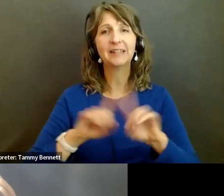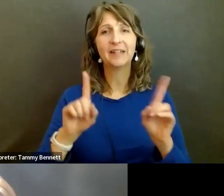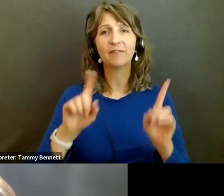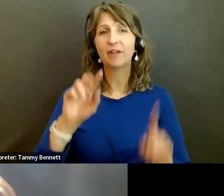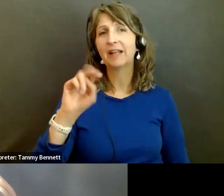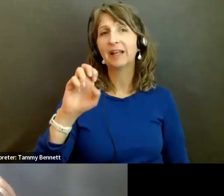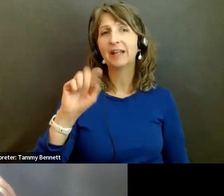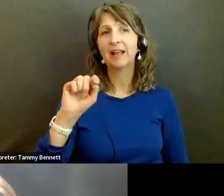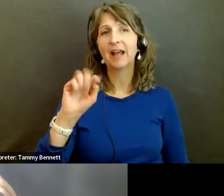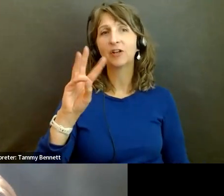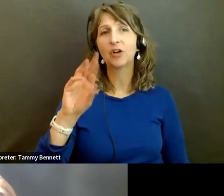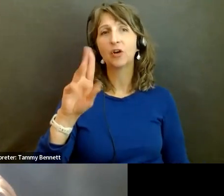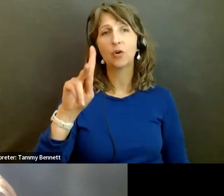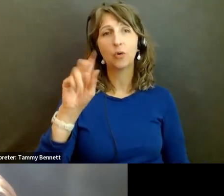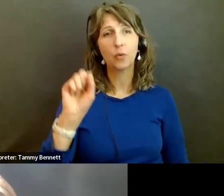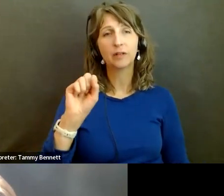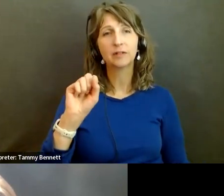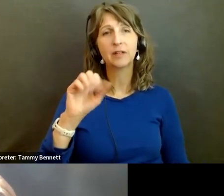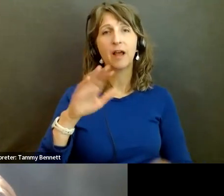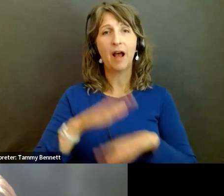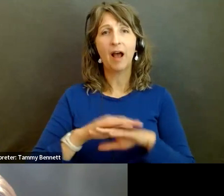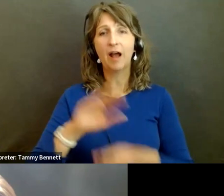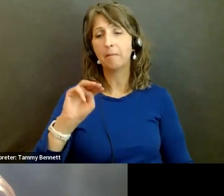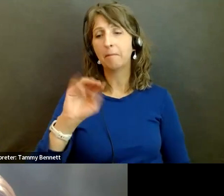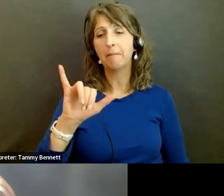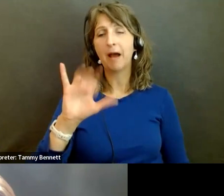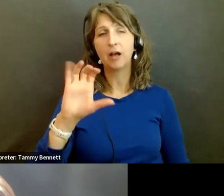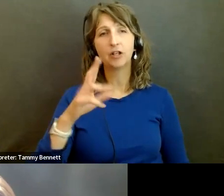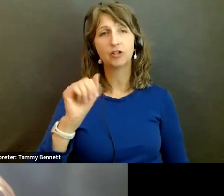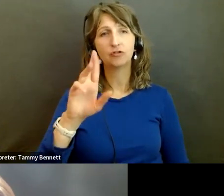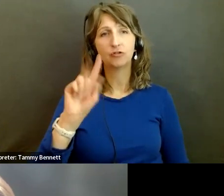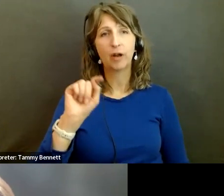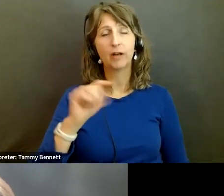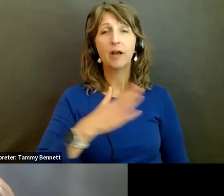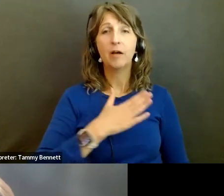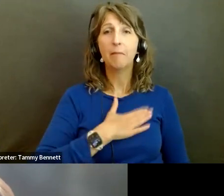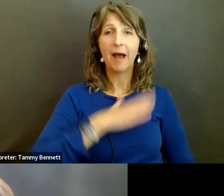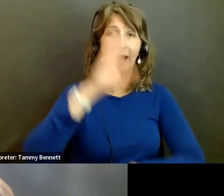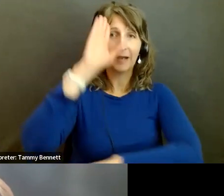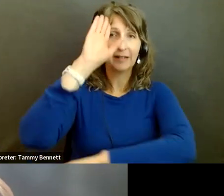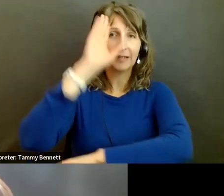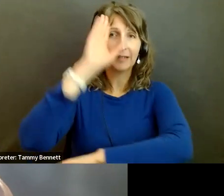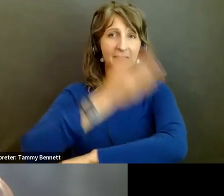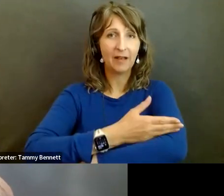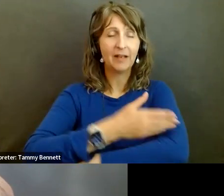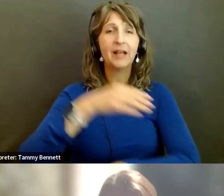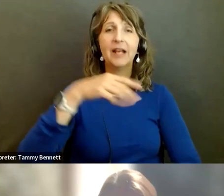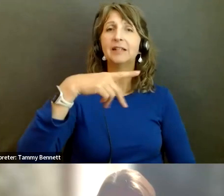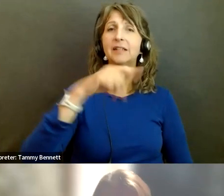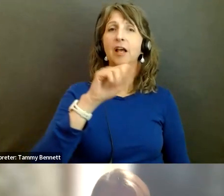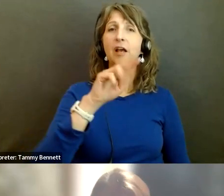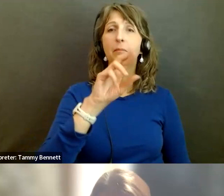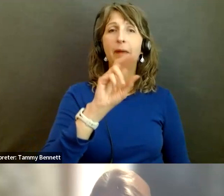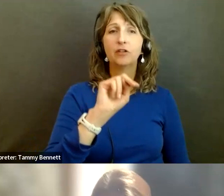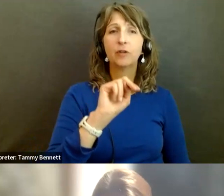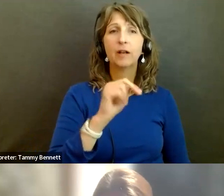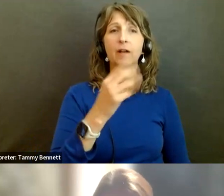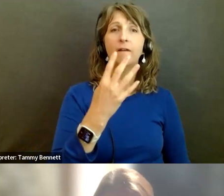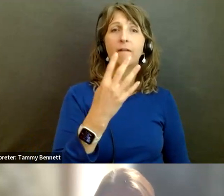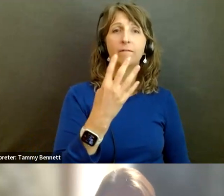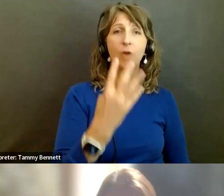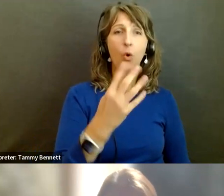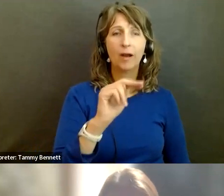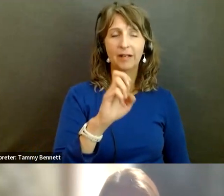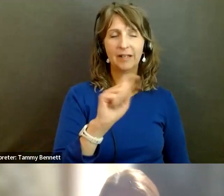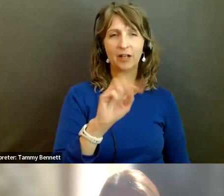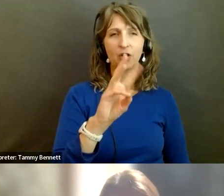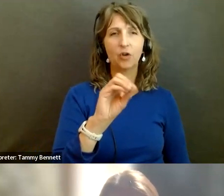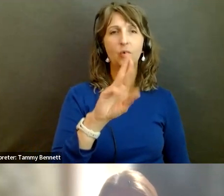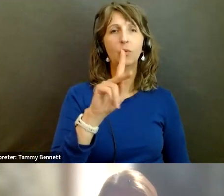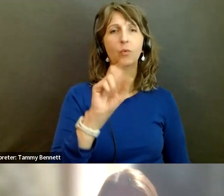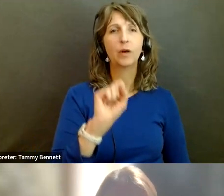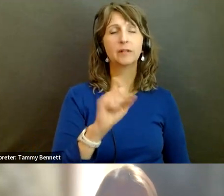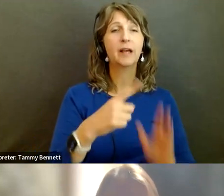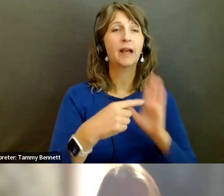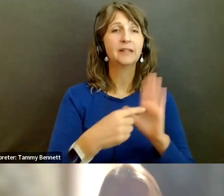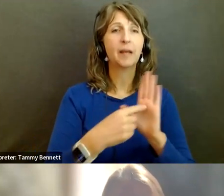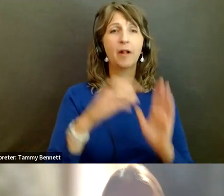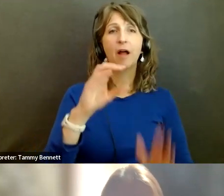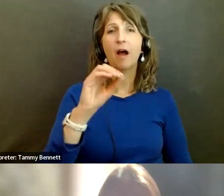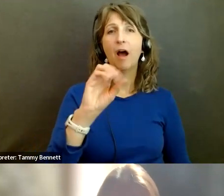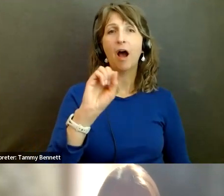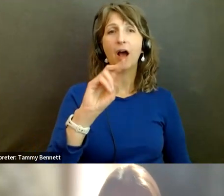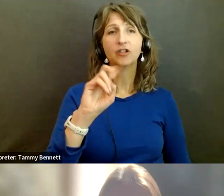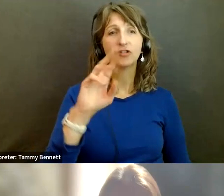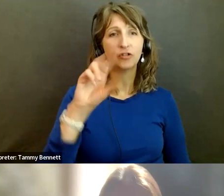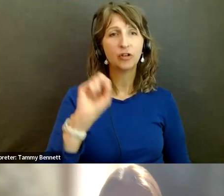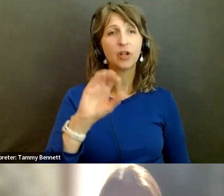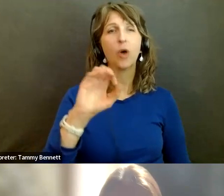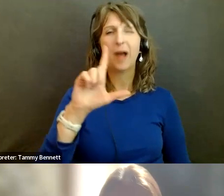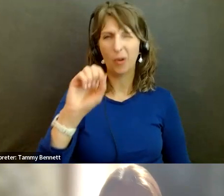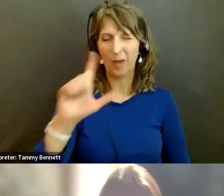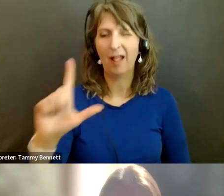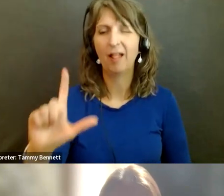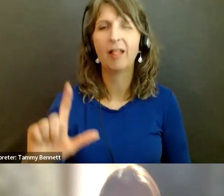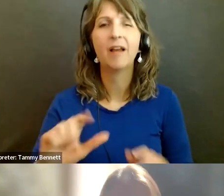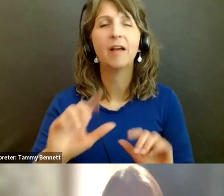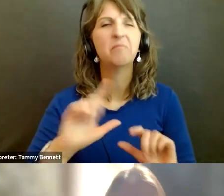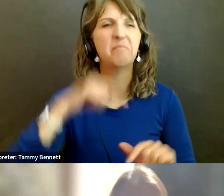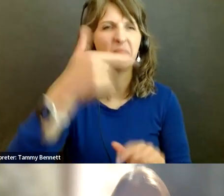Set up each provider network. My son is currently a patron for networks here in South Louisiana. Example, Aschner's, OLOL ICMC, etc.